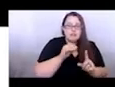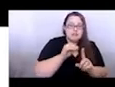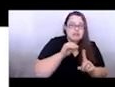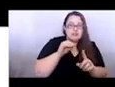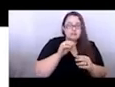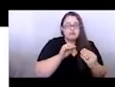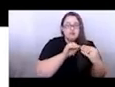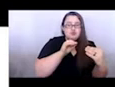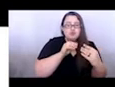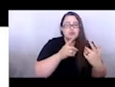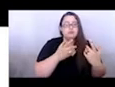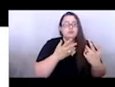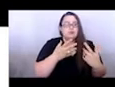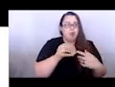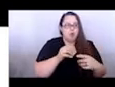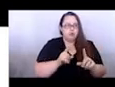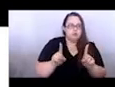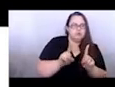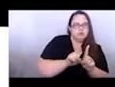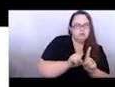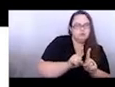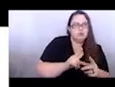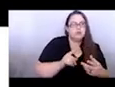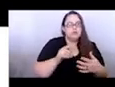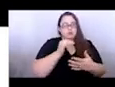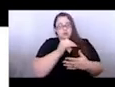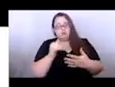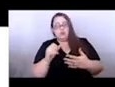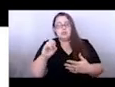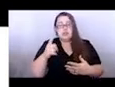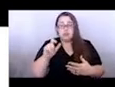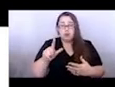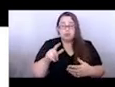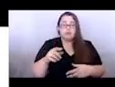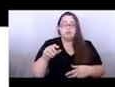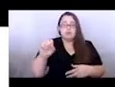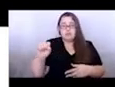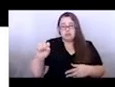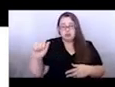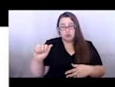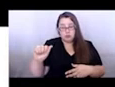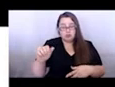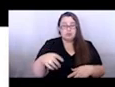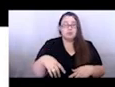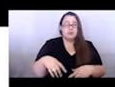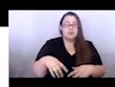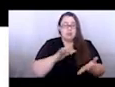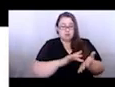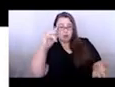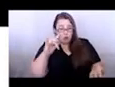Examples of sexual boundary violations include sexual abuse or assault. Comments about people's sexual appearance and sexual jokes.